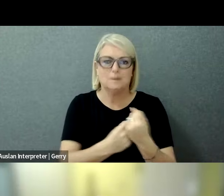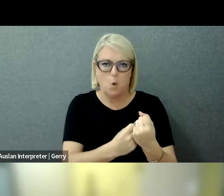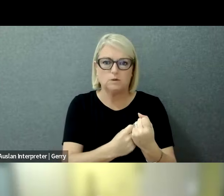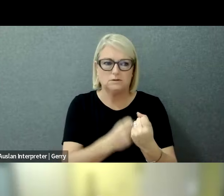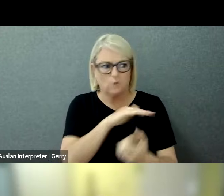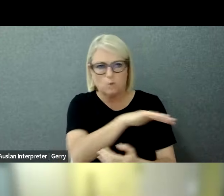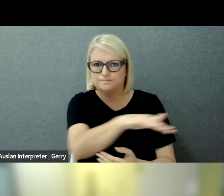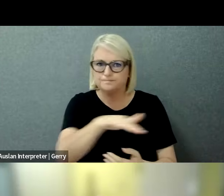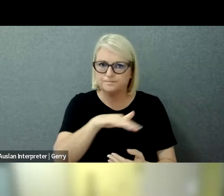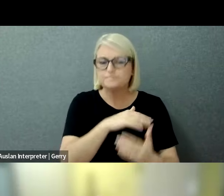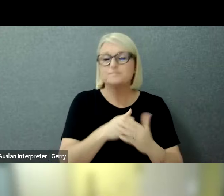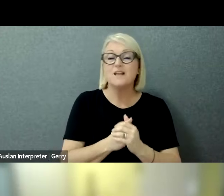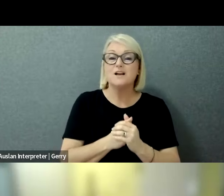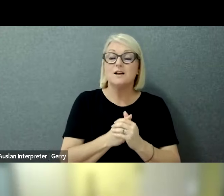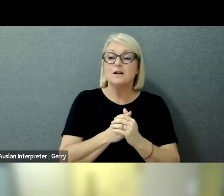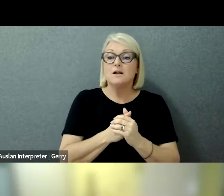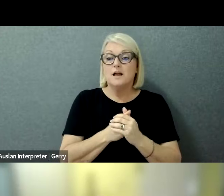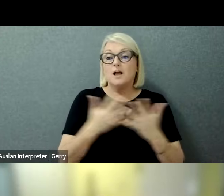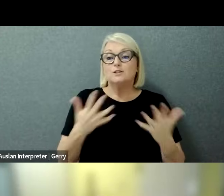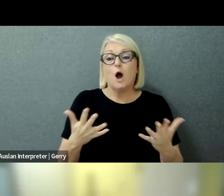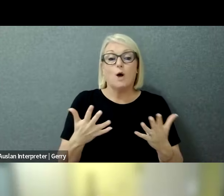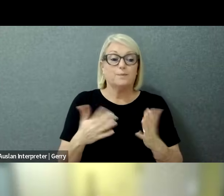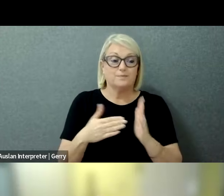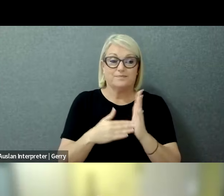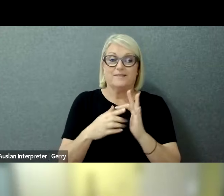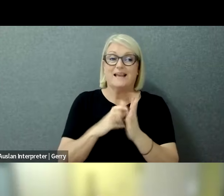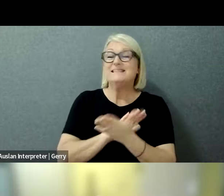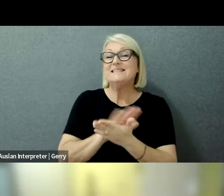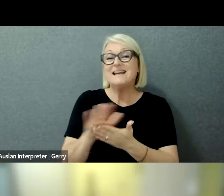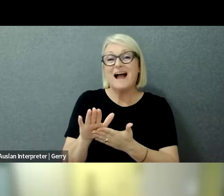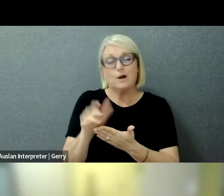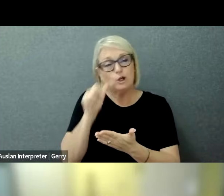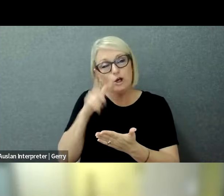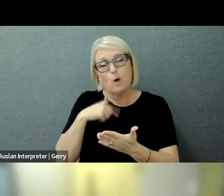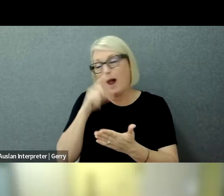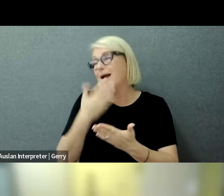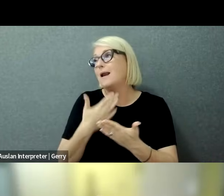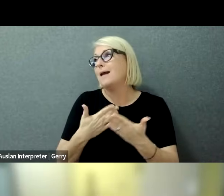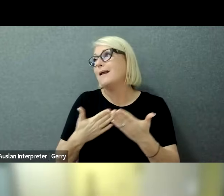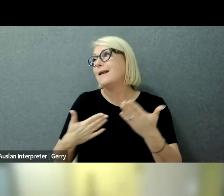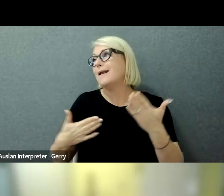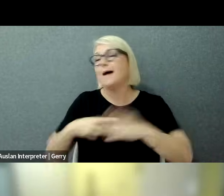Thriving Kids model. And as you know, Zeah, I can talk forever about this but I'll pause there.